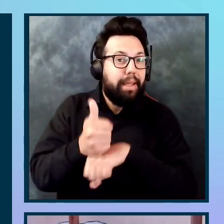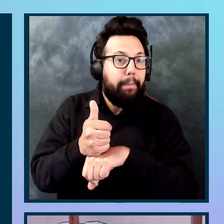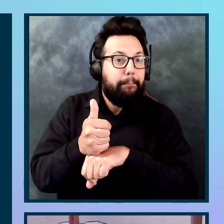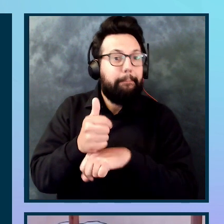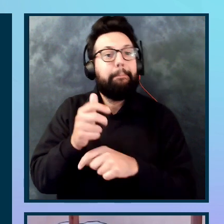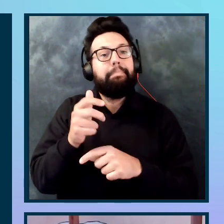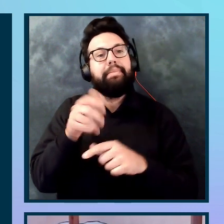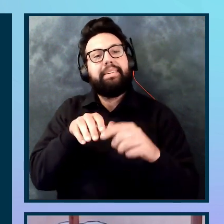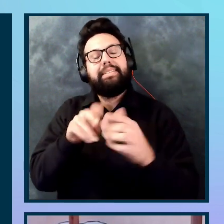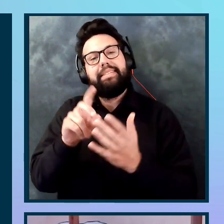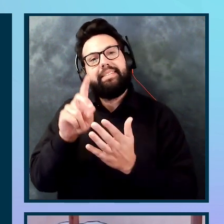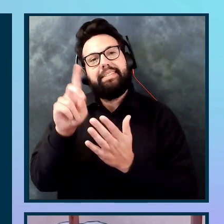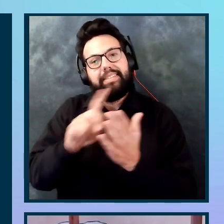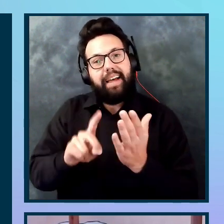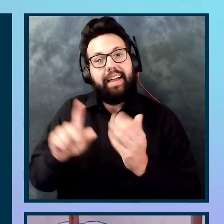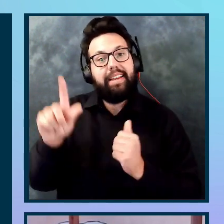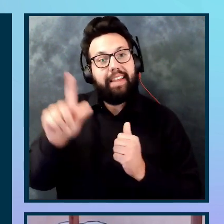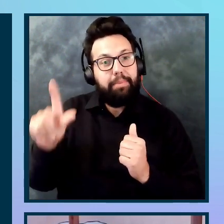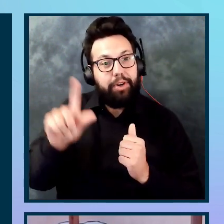I would suggest creating an accessibility AC library.